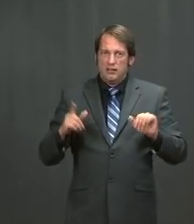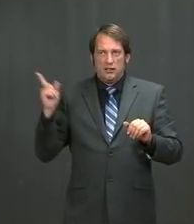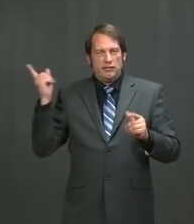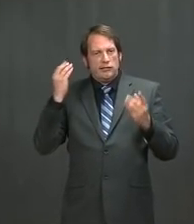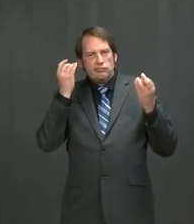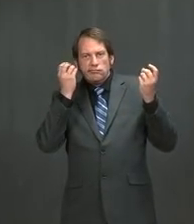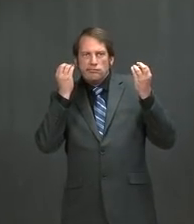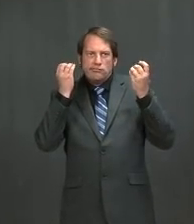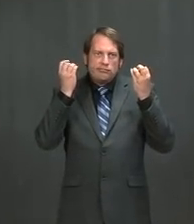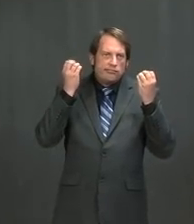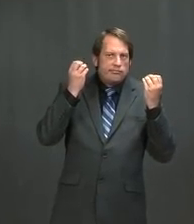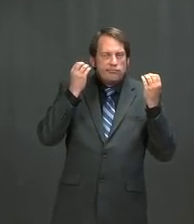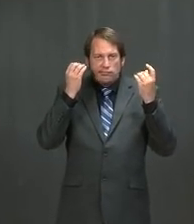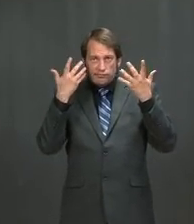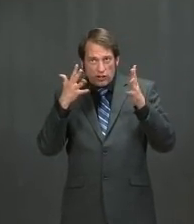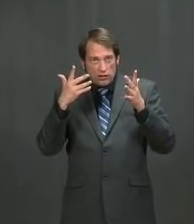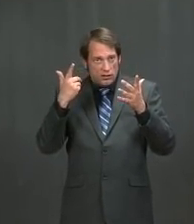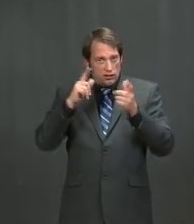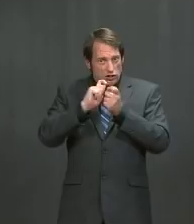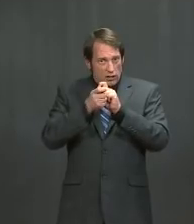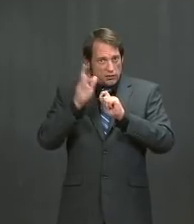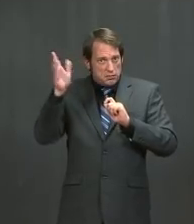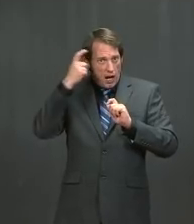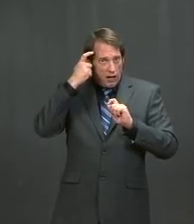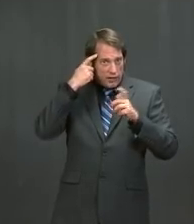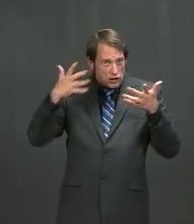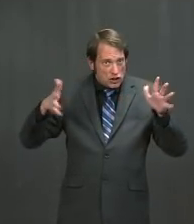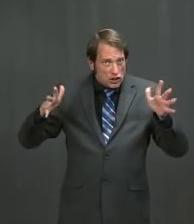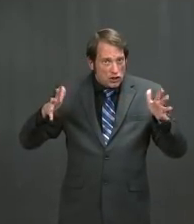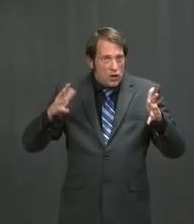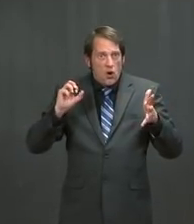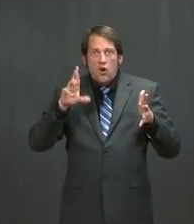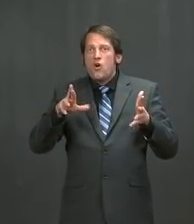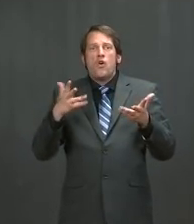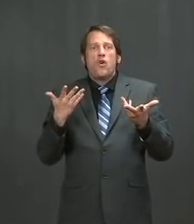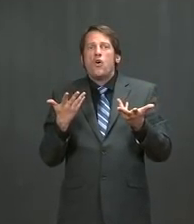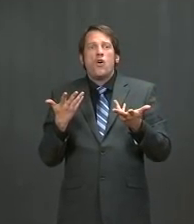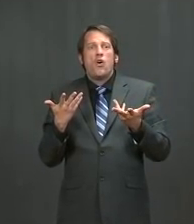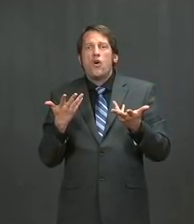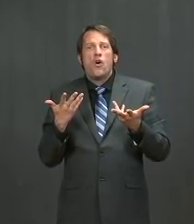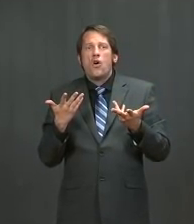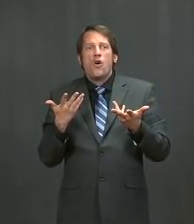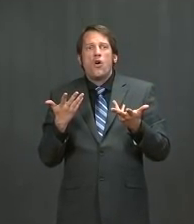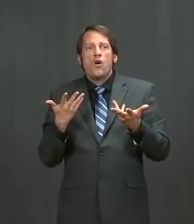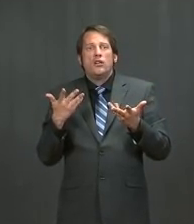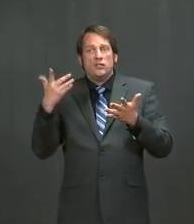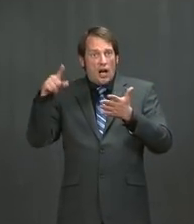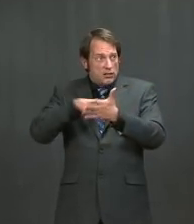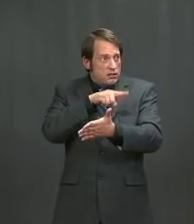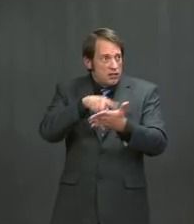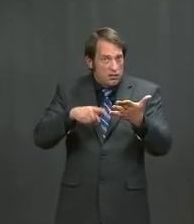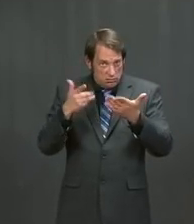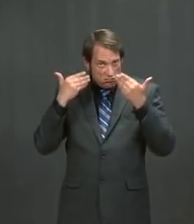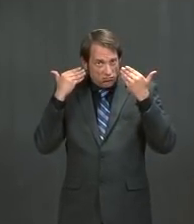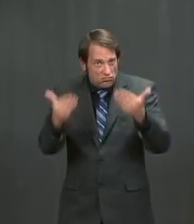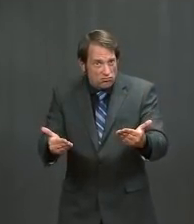And is he reconsidering his position on the idea of canceling debt of students who attended more expensive private schools?